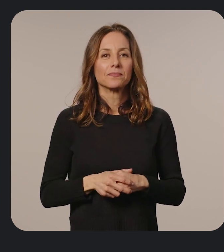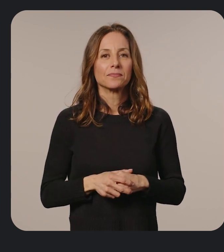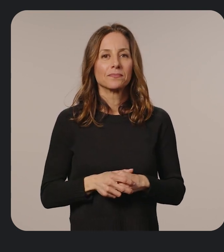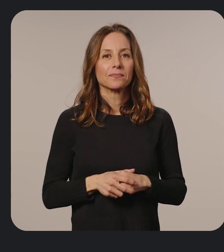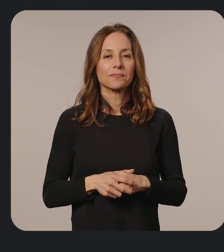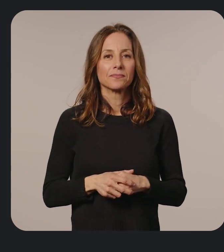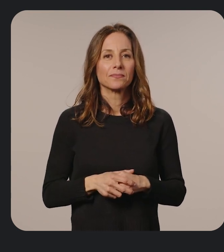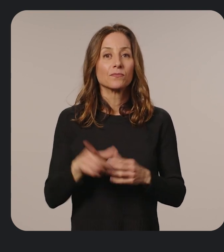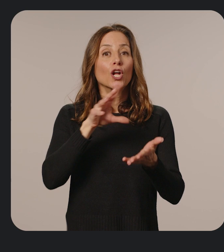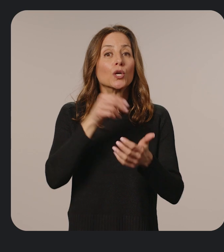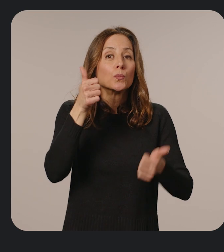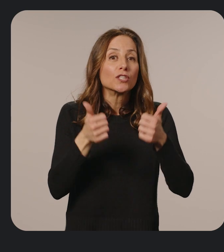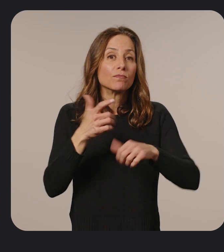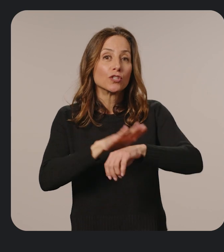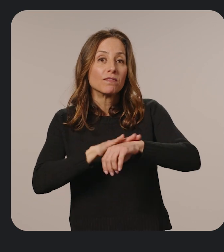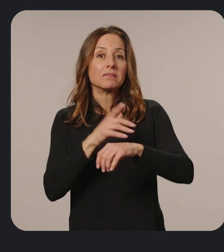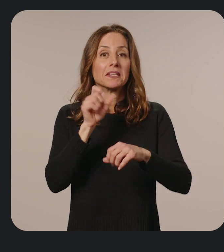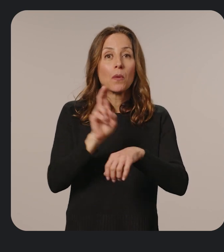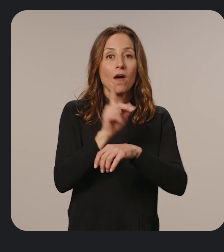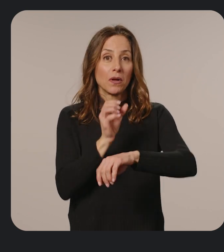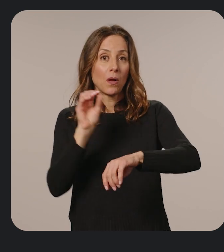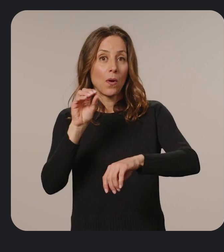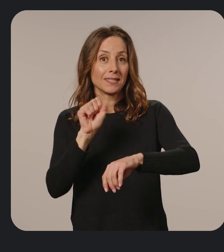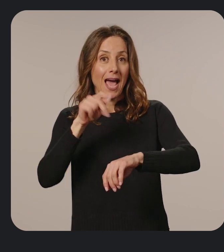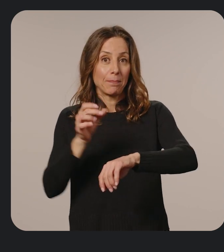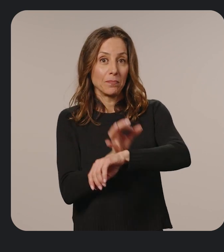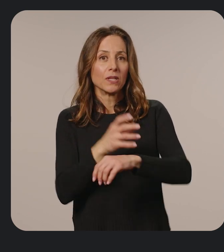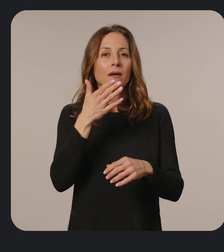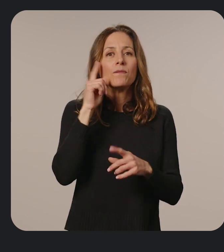To learn which services are available to your Wear OS app and which use cases are best suited for each of them,